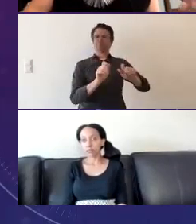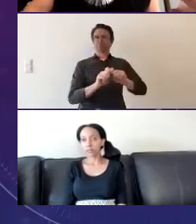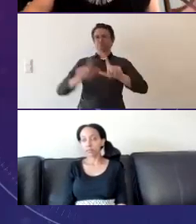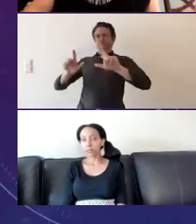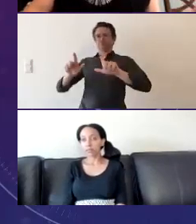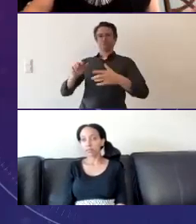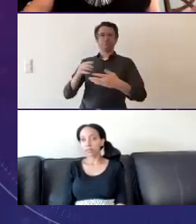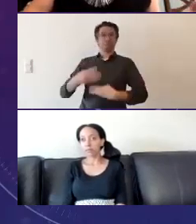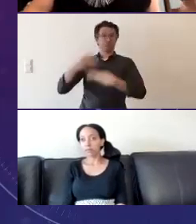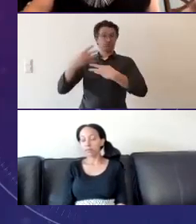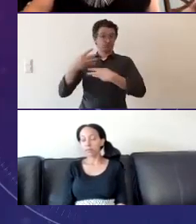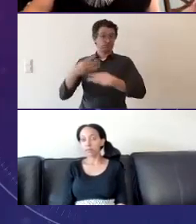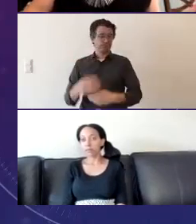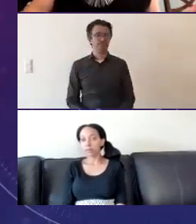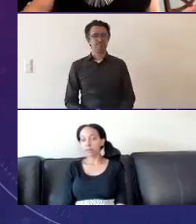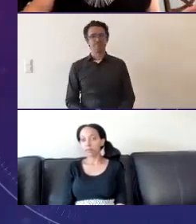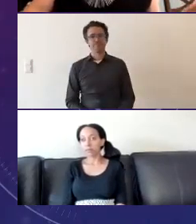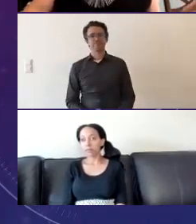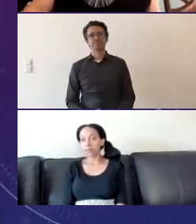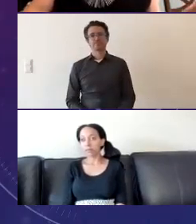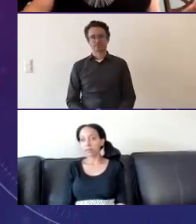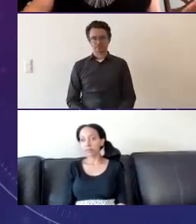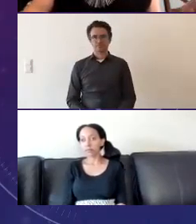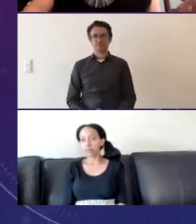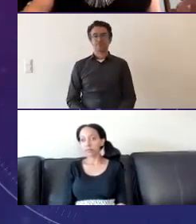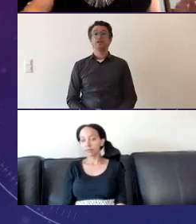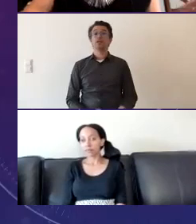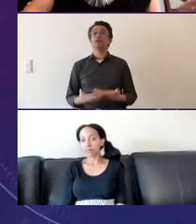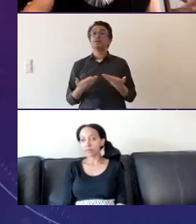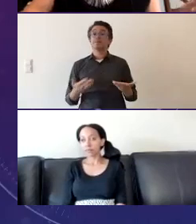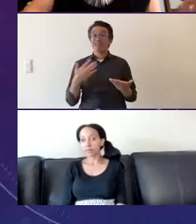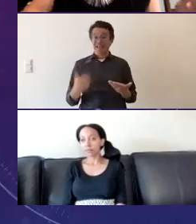if you do need an accessible version of the PowerPoint to go ahead and email